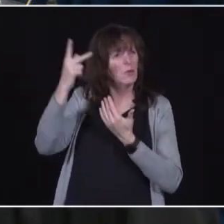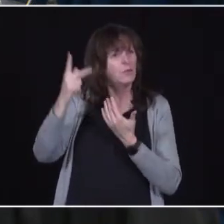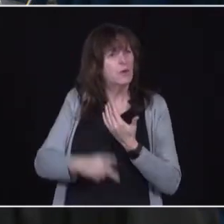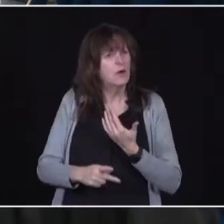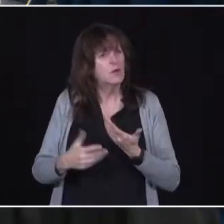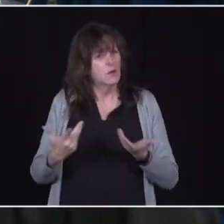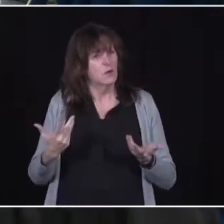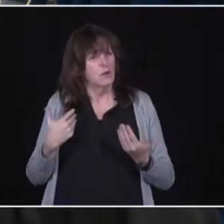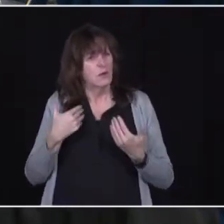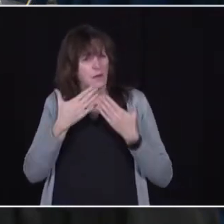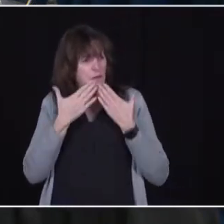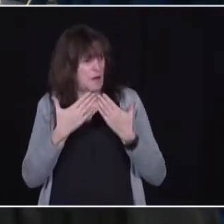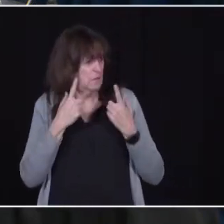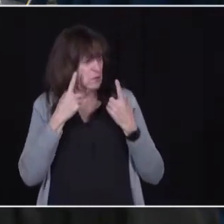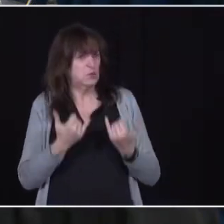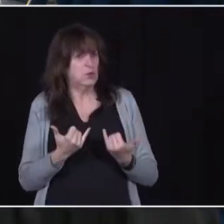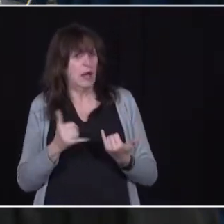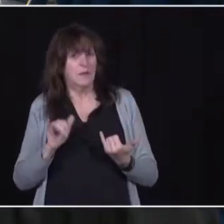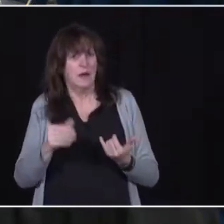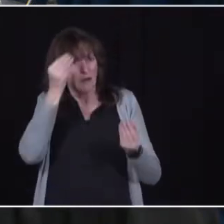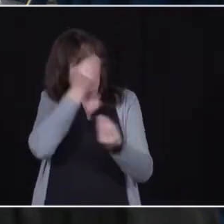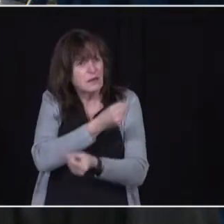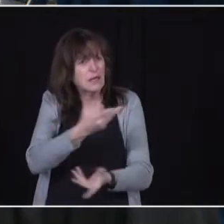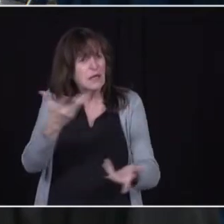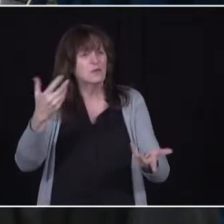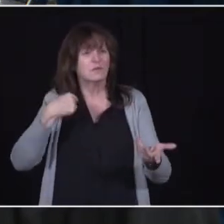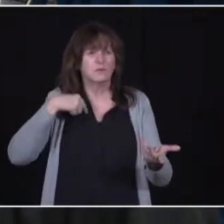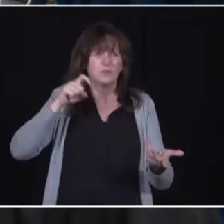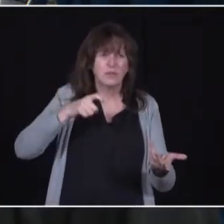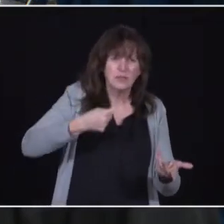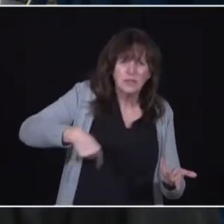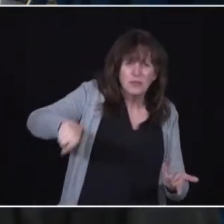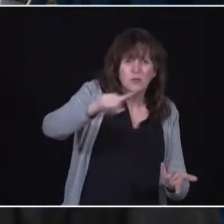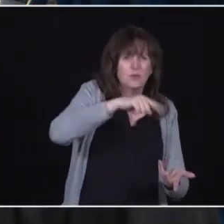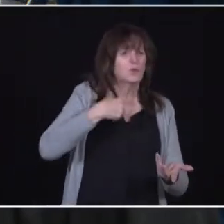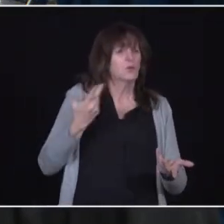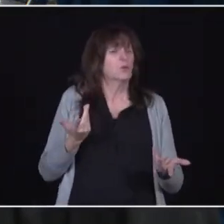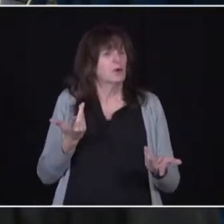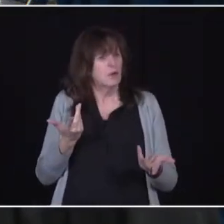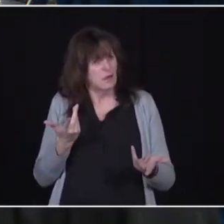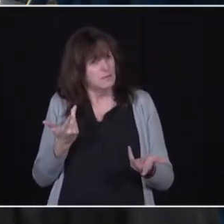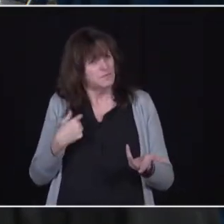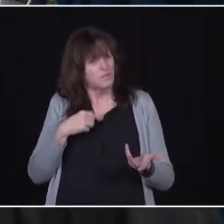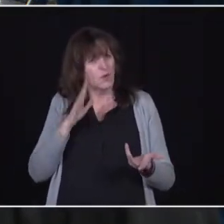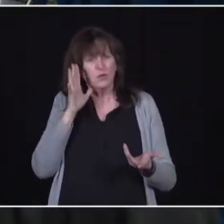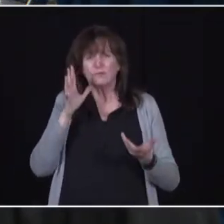And our loved ones meet you. I am so grateful for all the work our front-line heroes do.